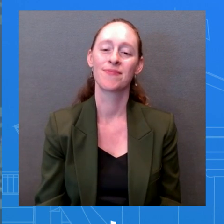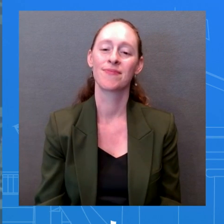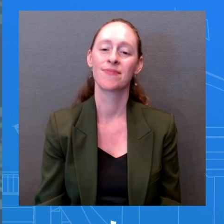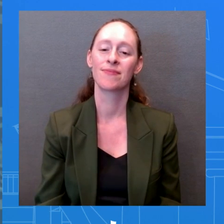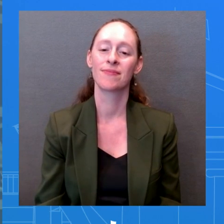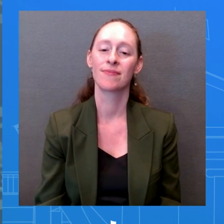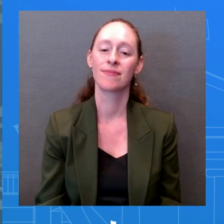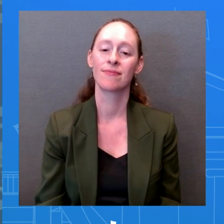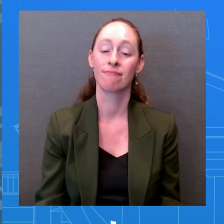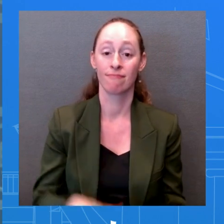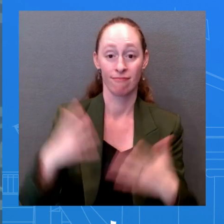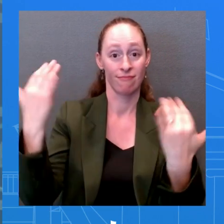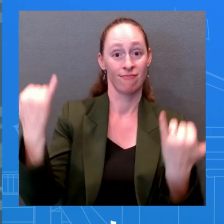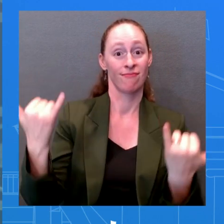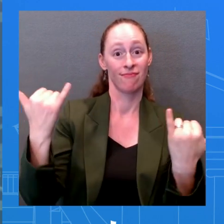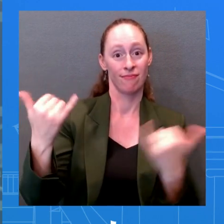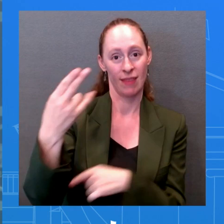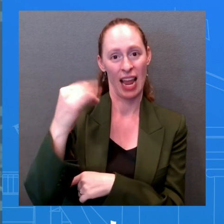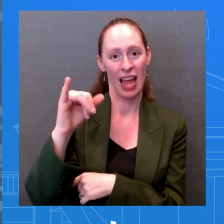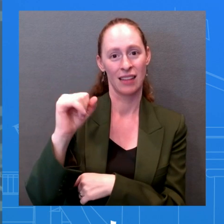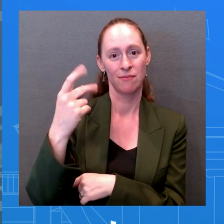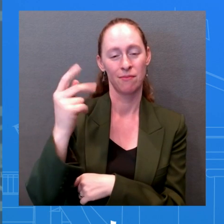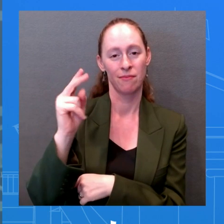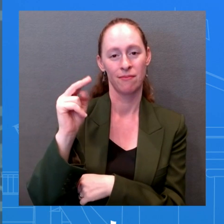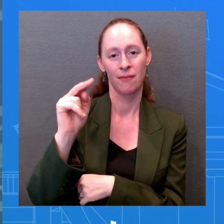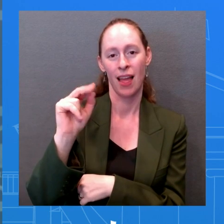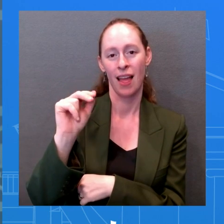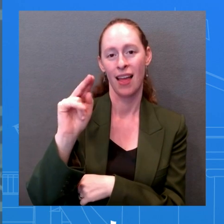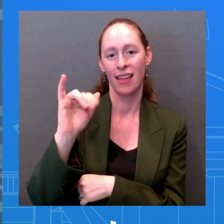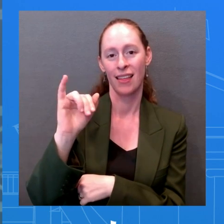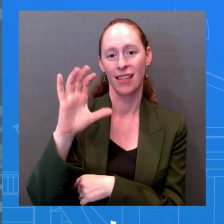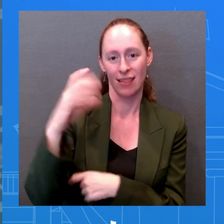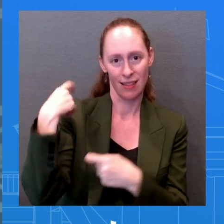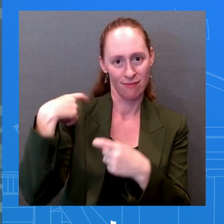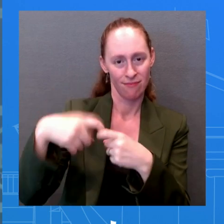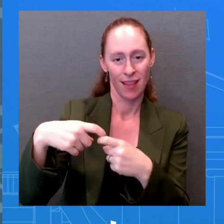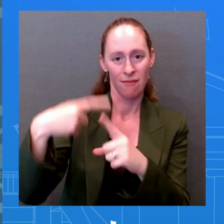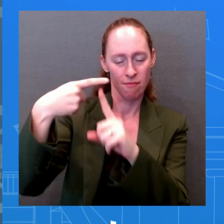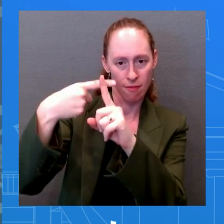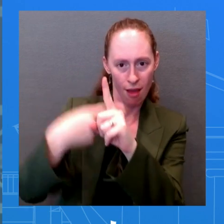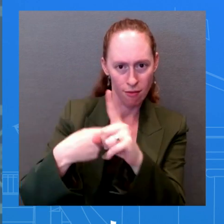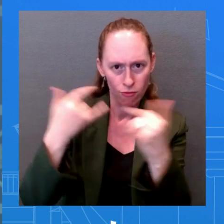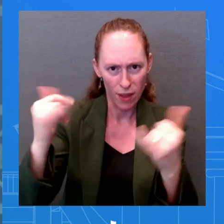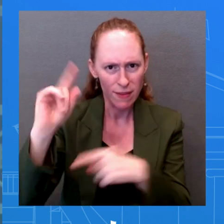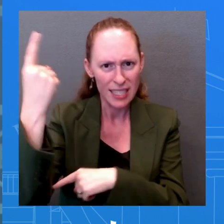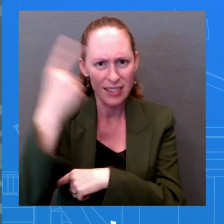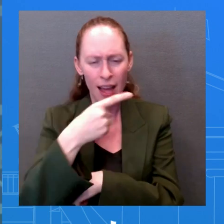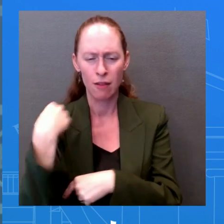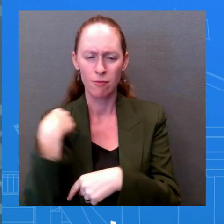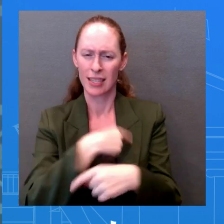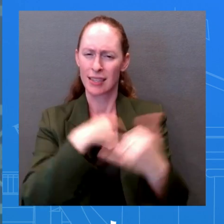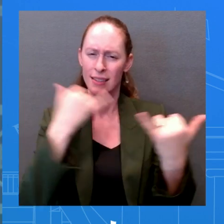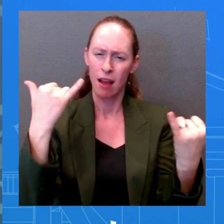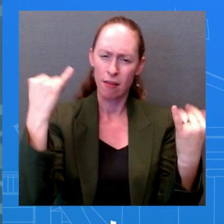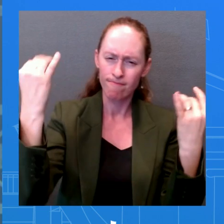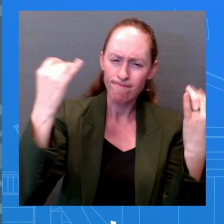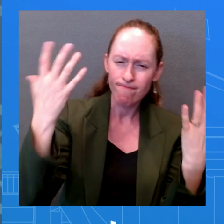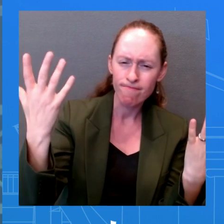the Hispanic community contributes to our nation during National Hispanic Heritage Month, we reaffirm that diversity